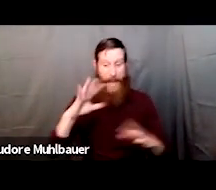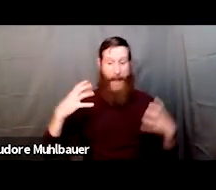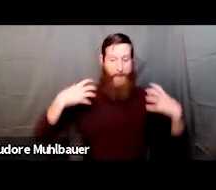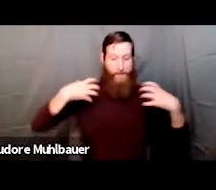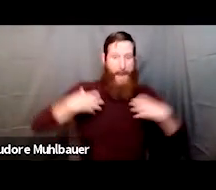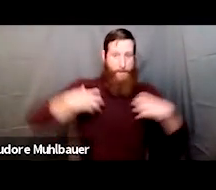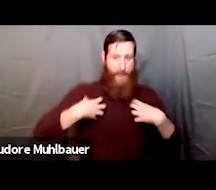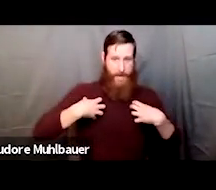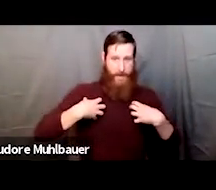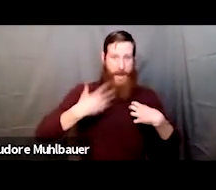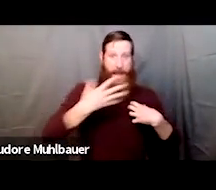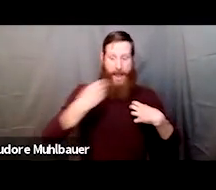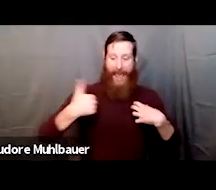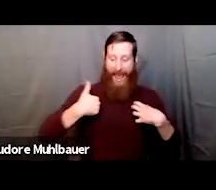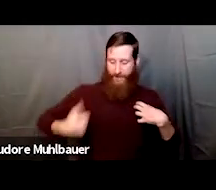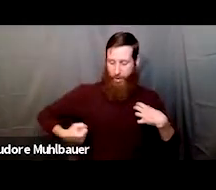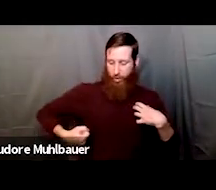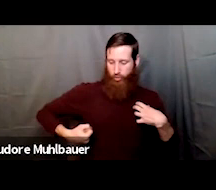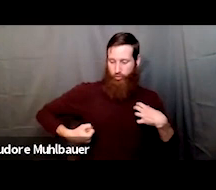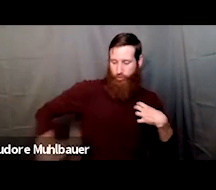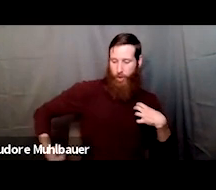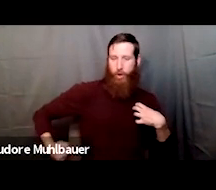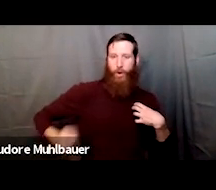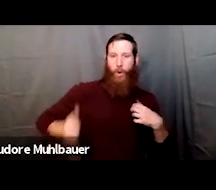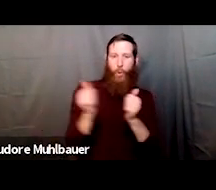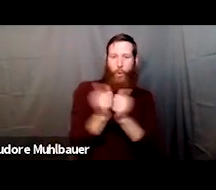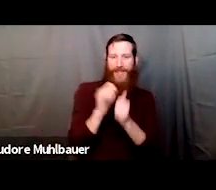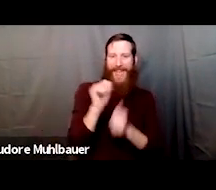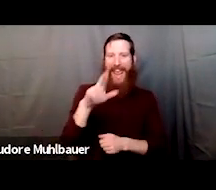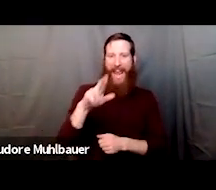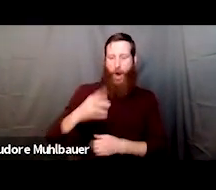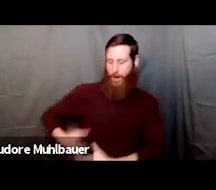It is a backpack, with a trigger which connects to an air cannister